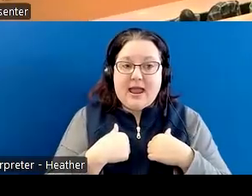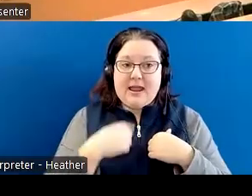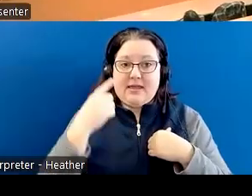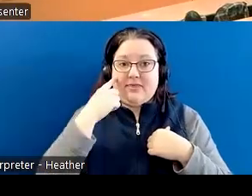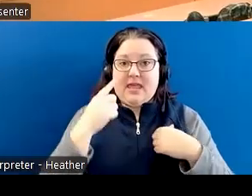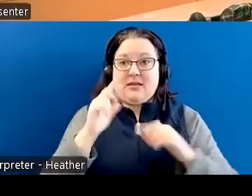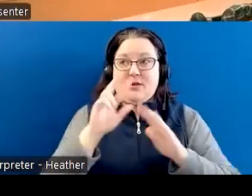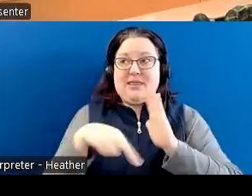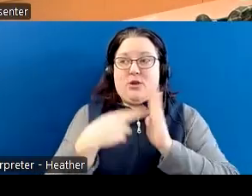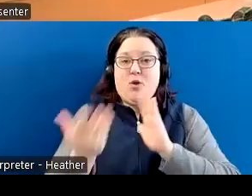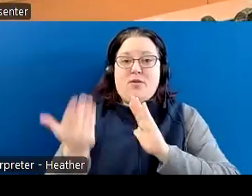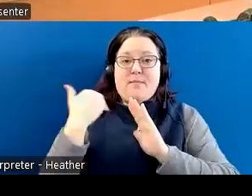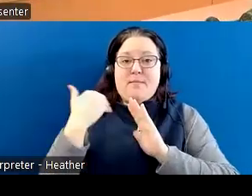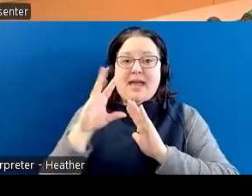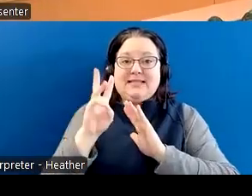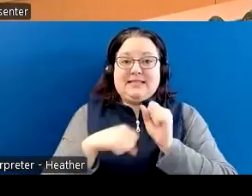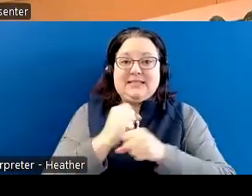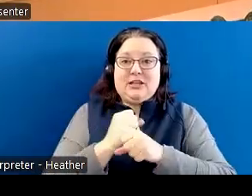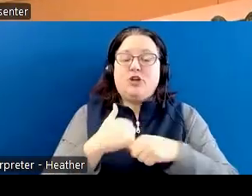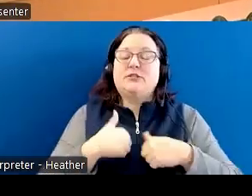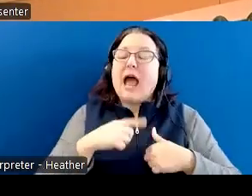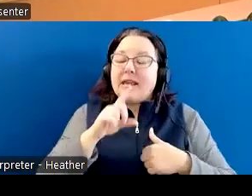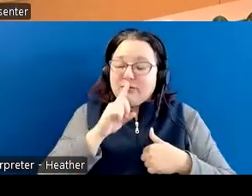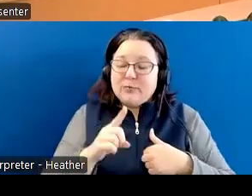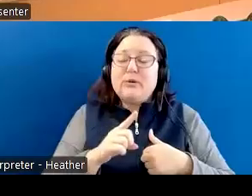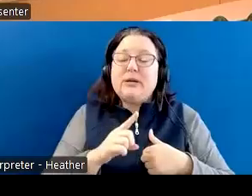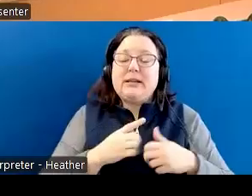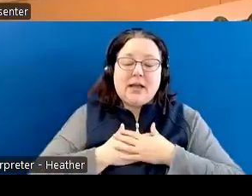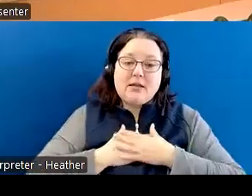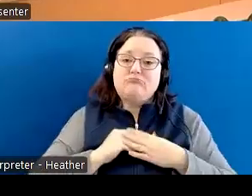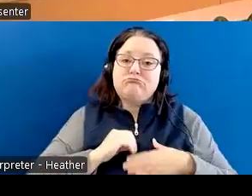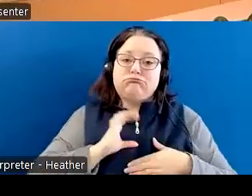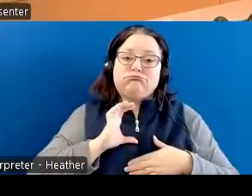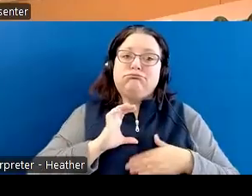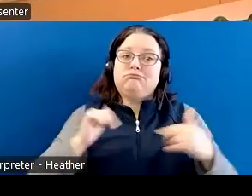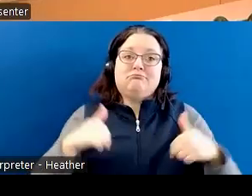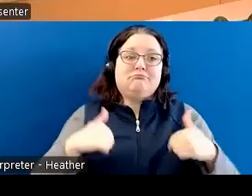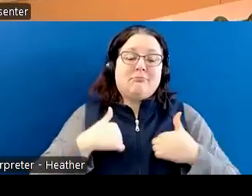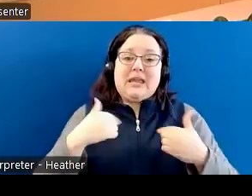for the past six years, I've really grown as a person personally and I think having those